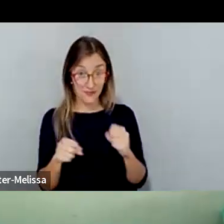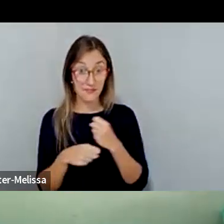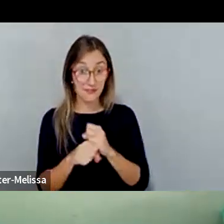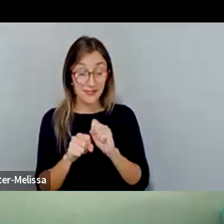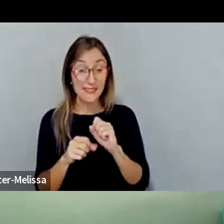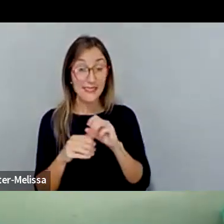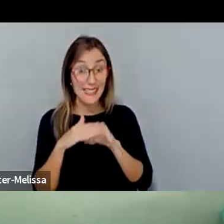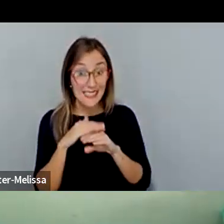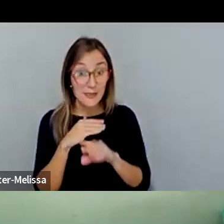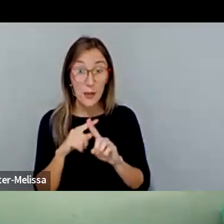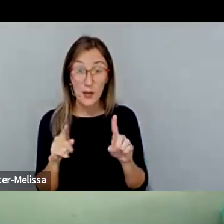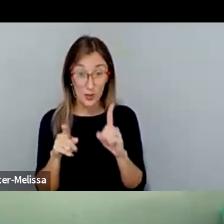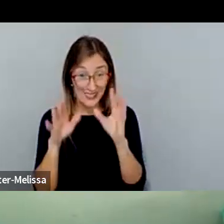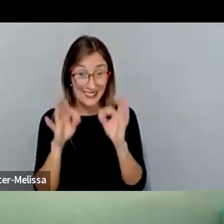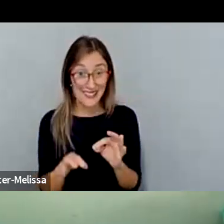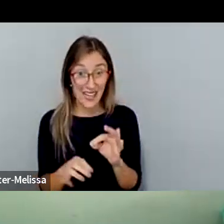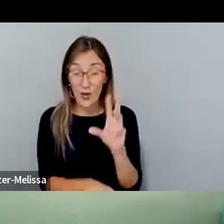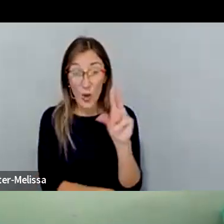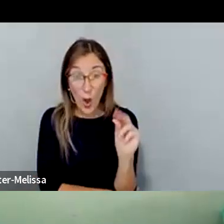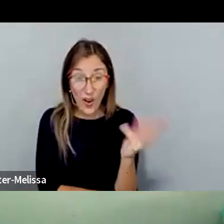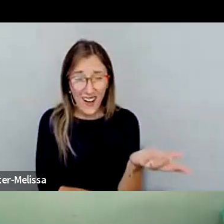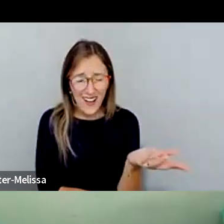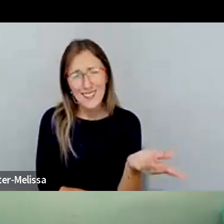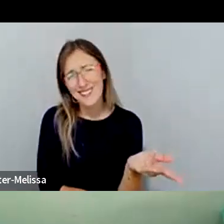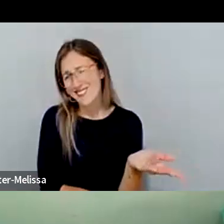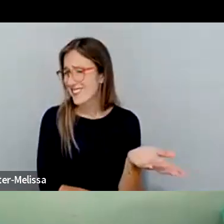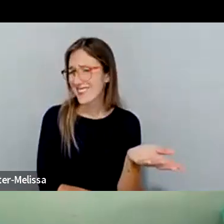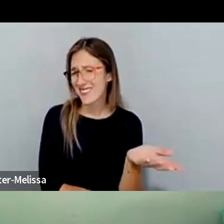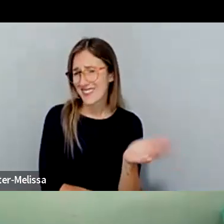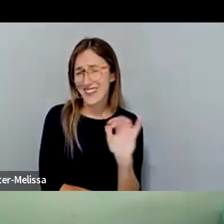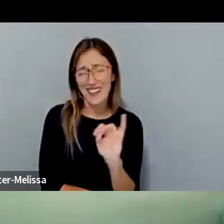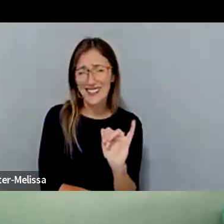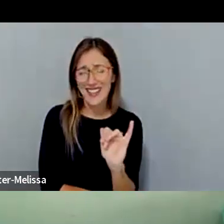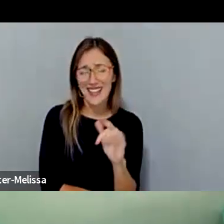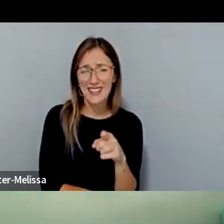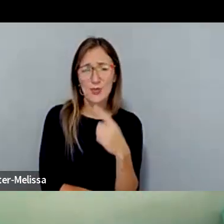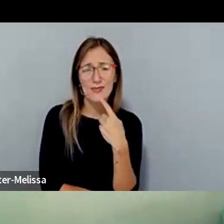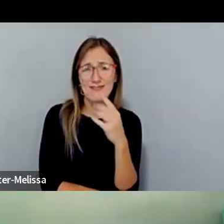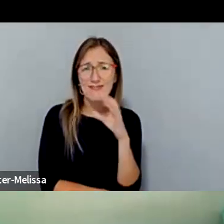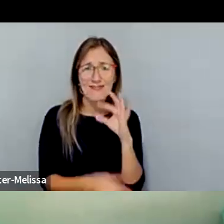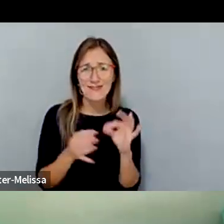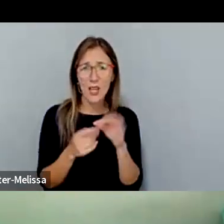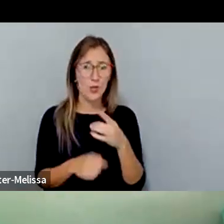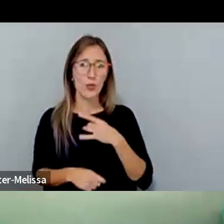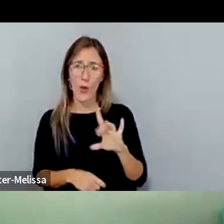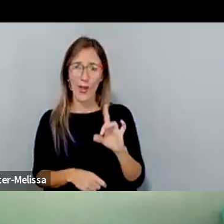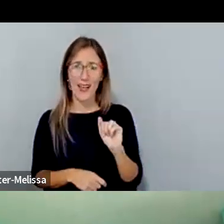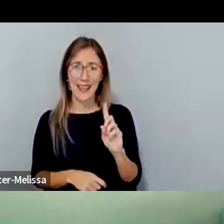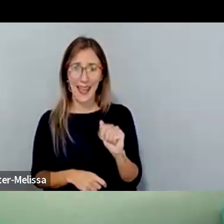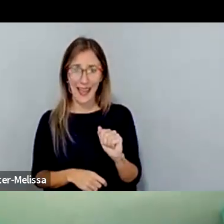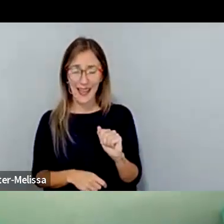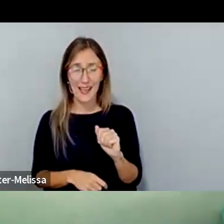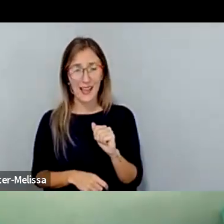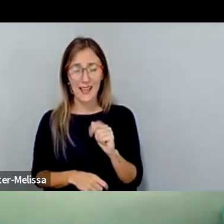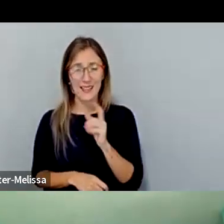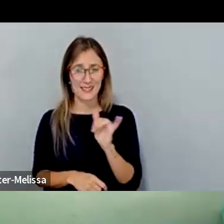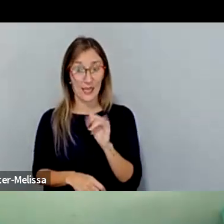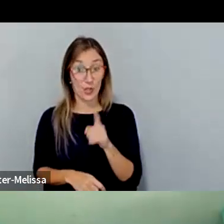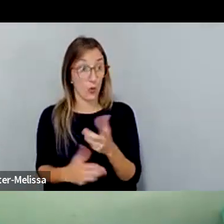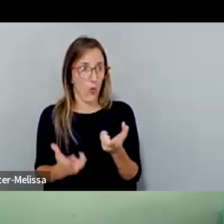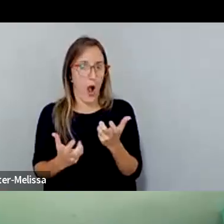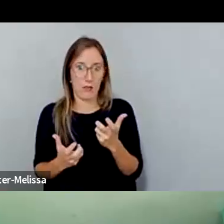You had every opportunity to make your entrance accessible and you chose